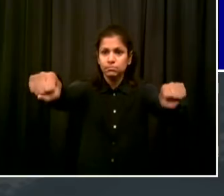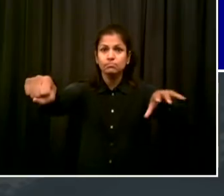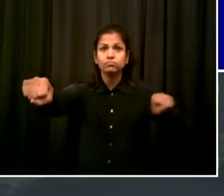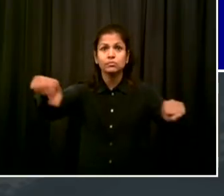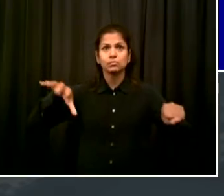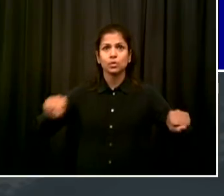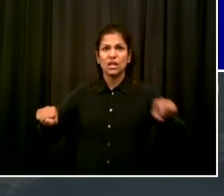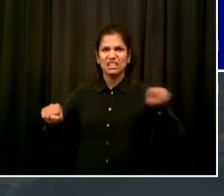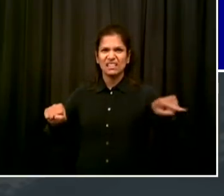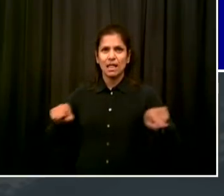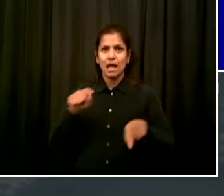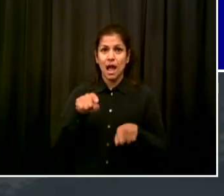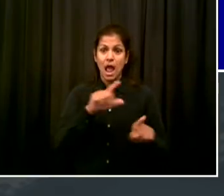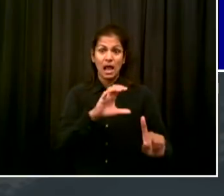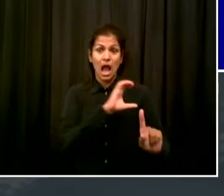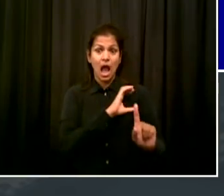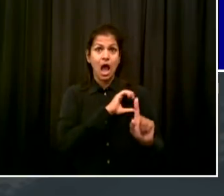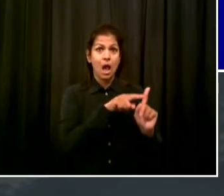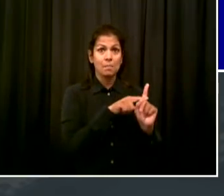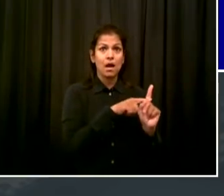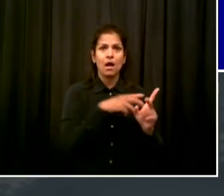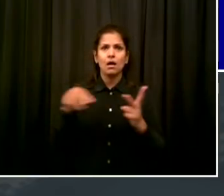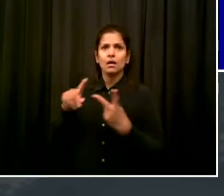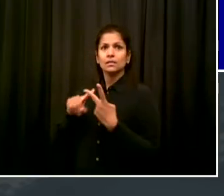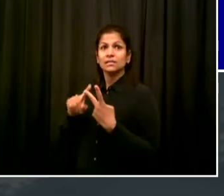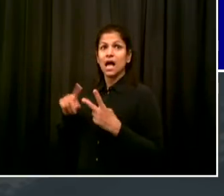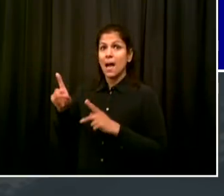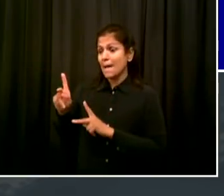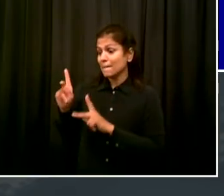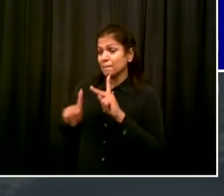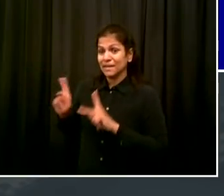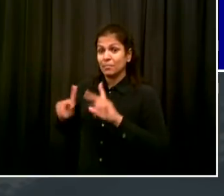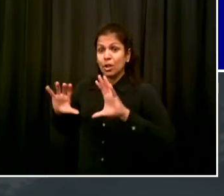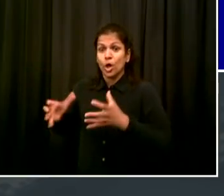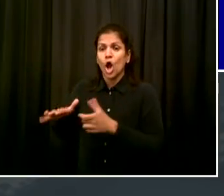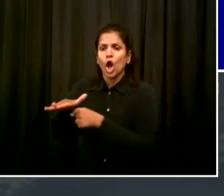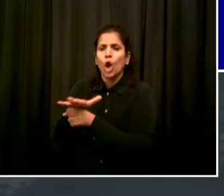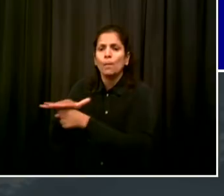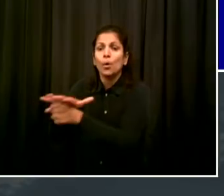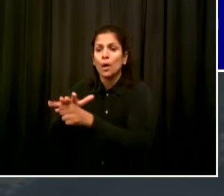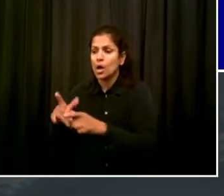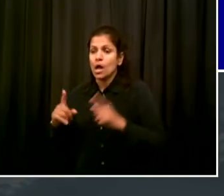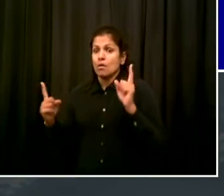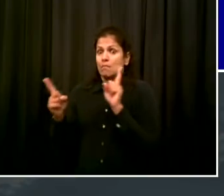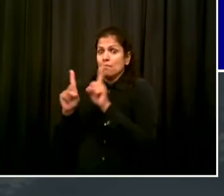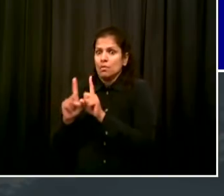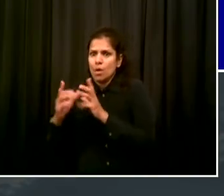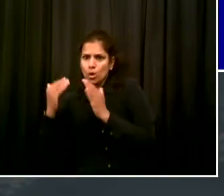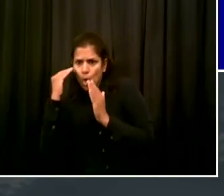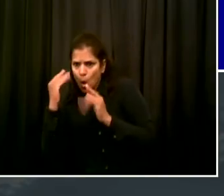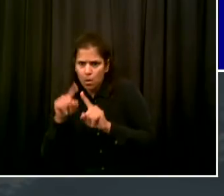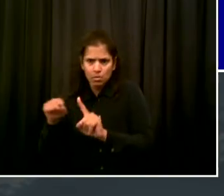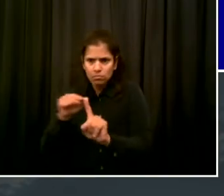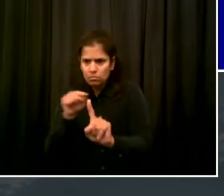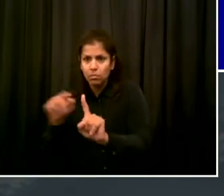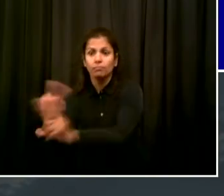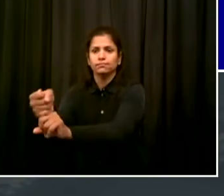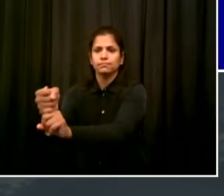BEFORE AND WE HAVE OVERCOME THEM TIME AND TIME AGAIN . WE HAVE FOUND THAT THAT